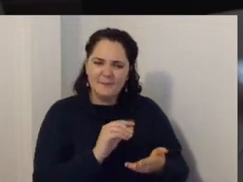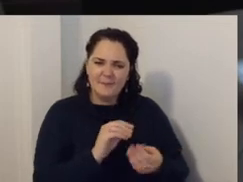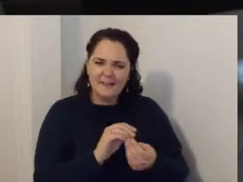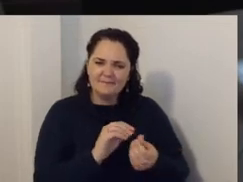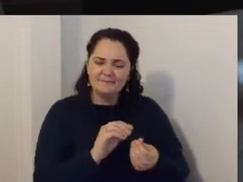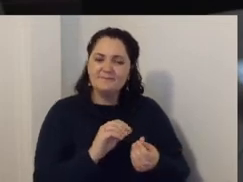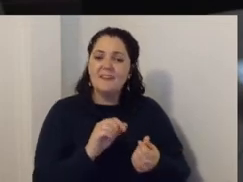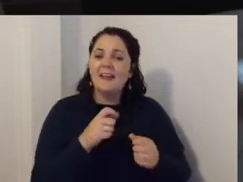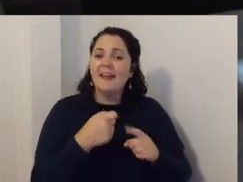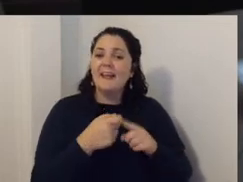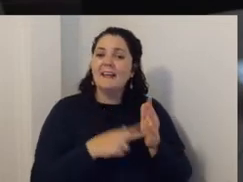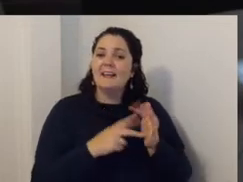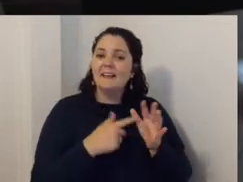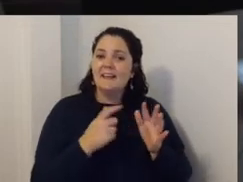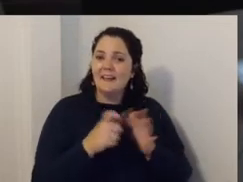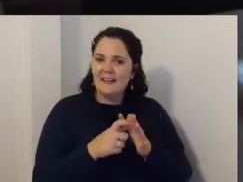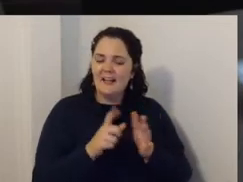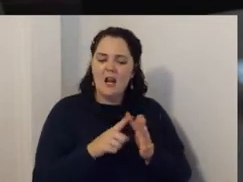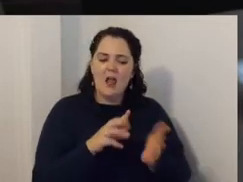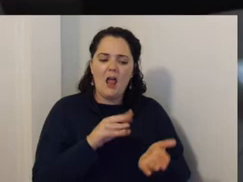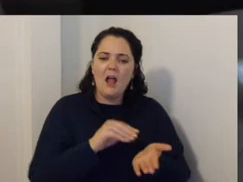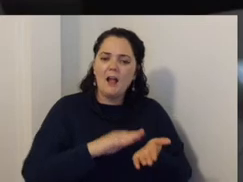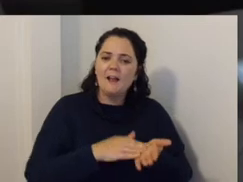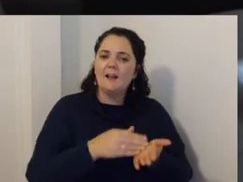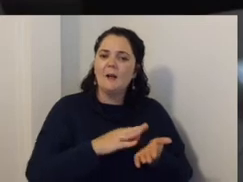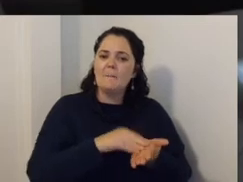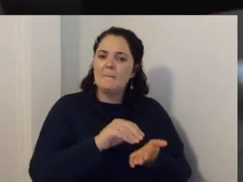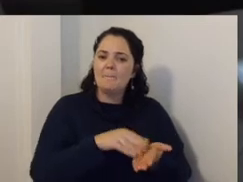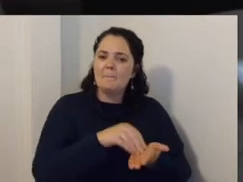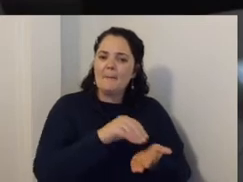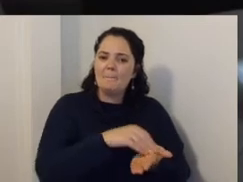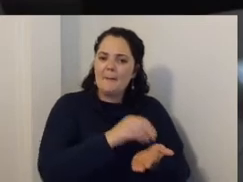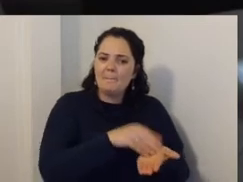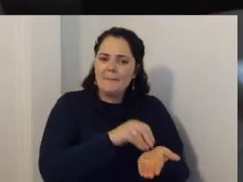the particles of uh they don't work by friction right, they work because the particles of your